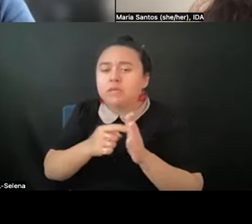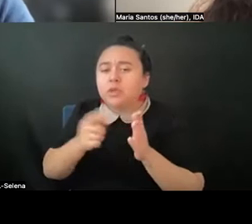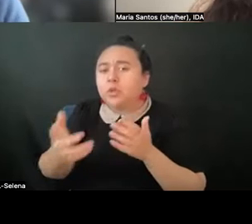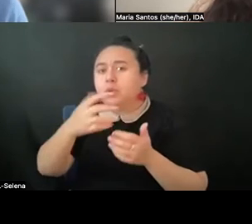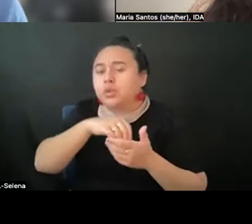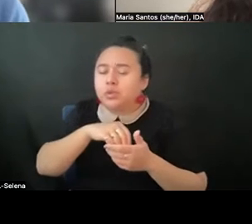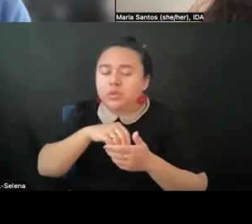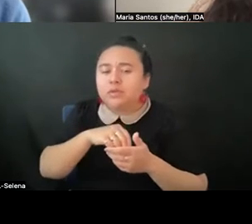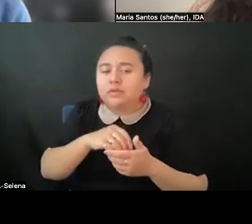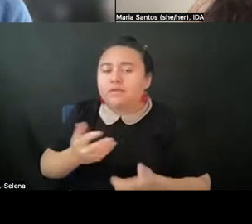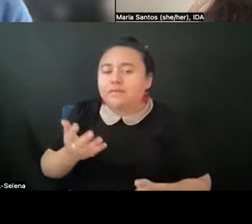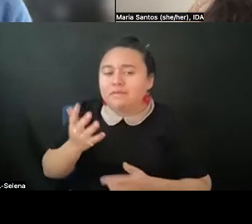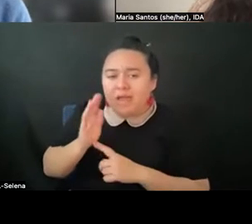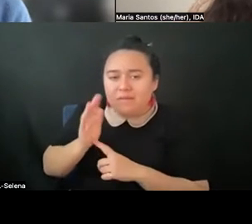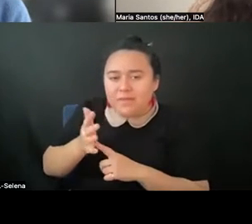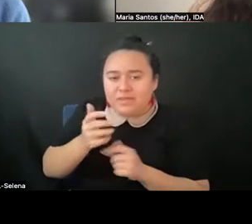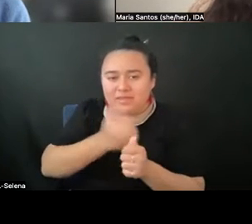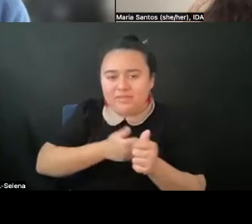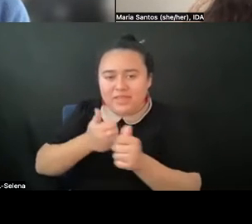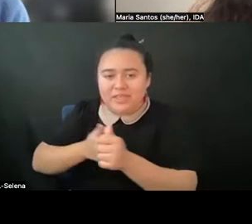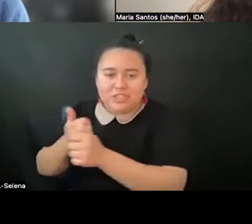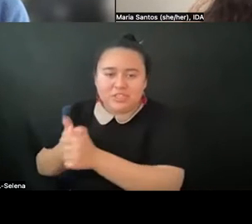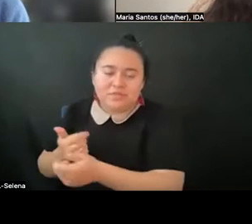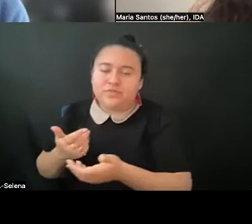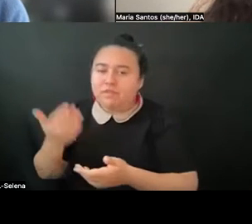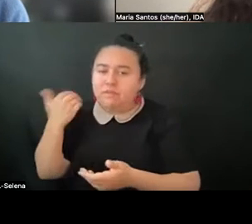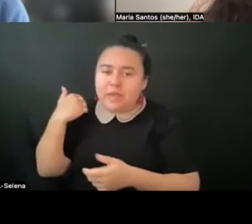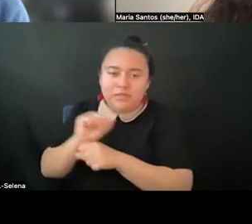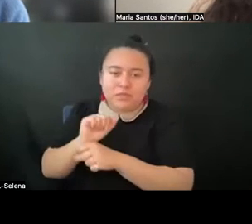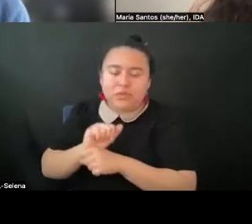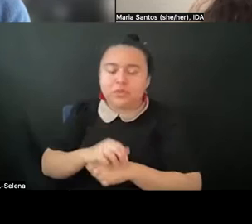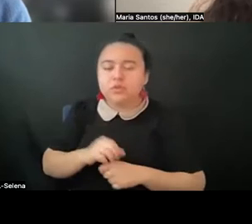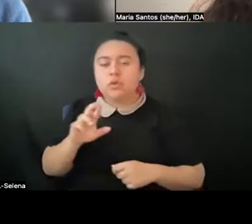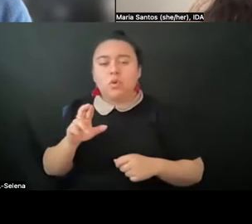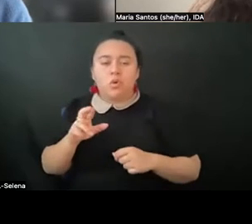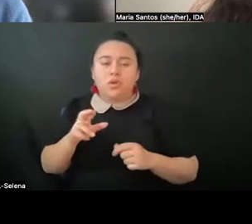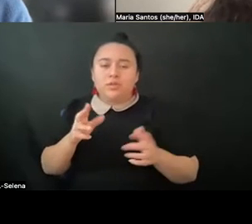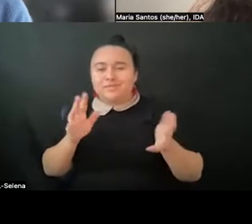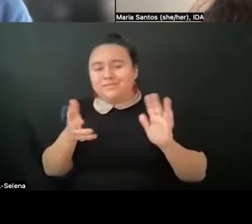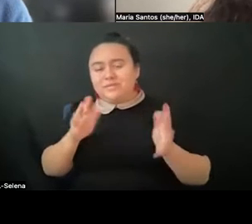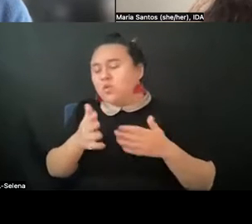each or maybe some kind of ratio that you describe in the written section, which is, like, so, this